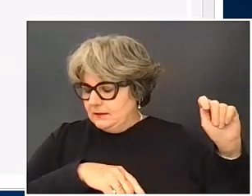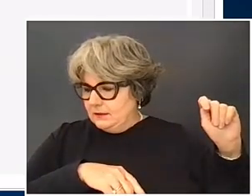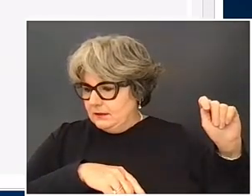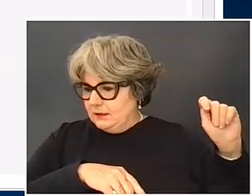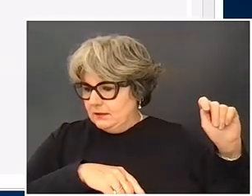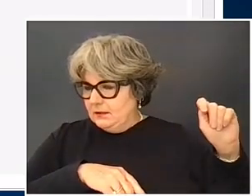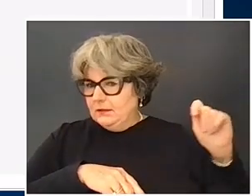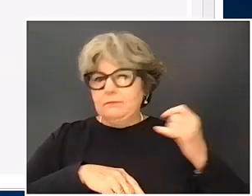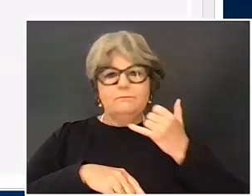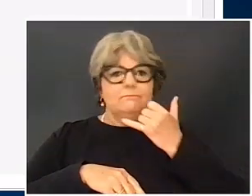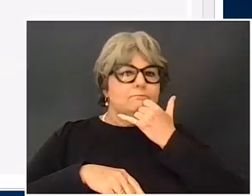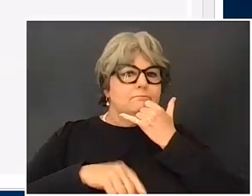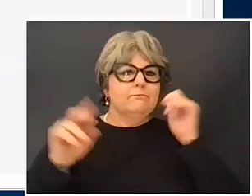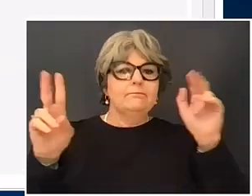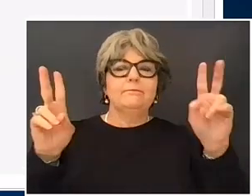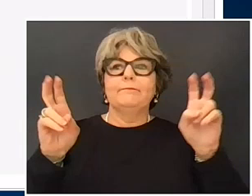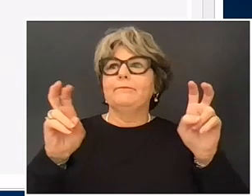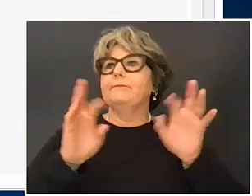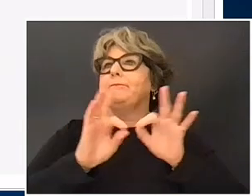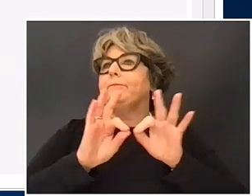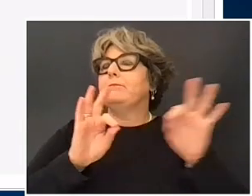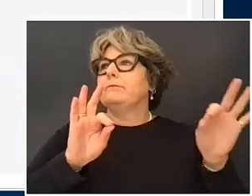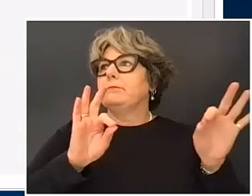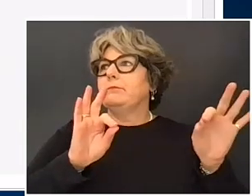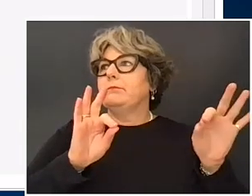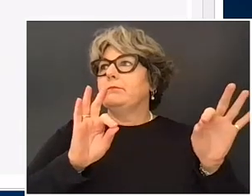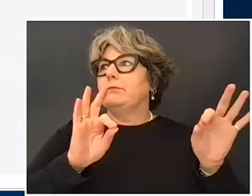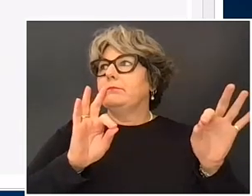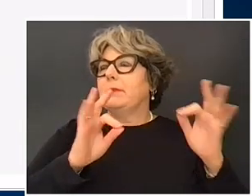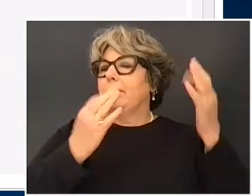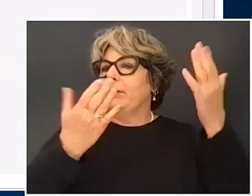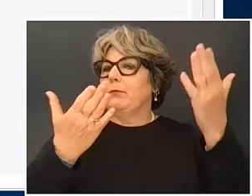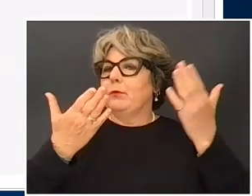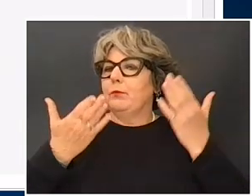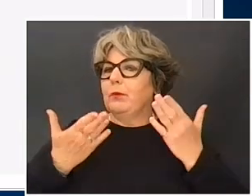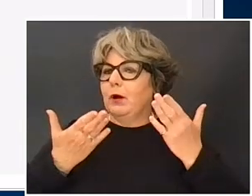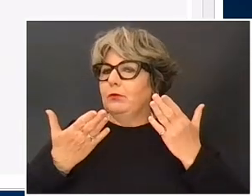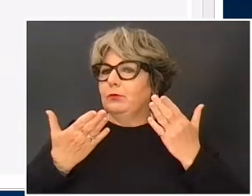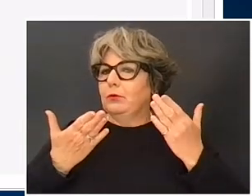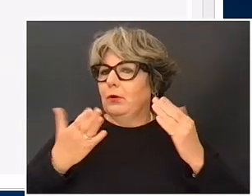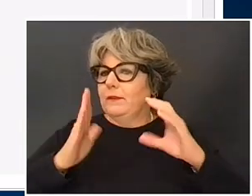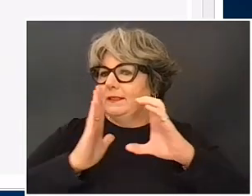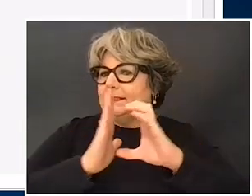maybe sent in a proposal on this section. Or to Jamie's point, I think there's